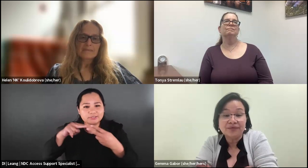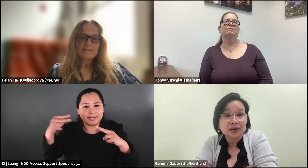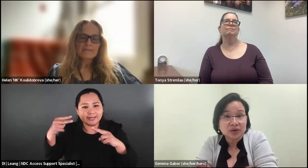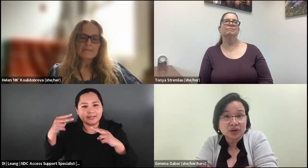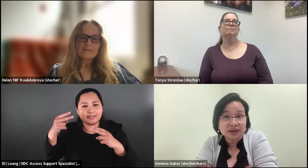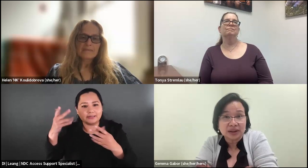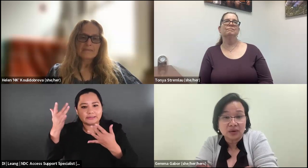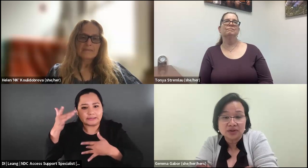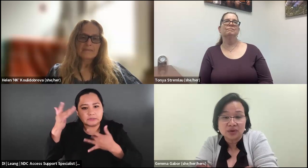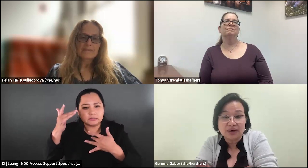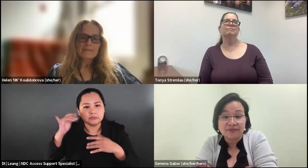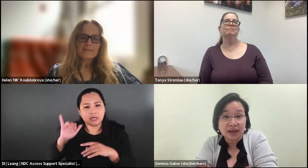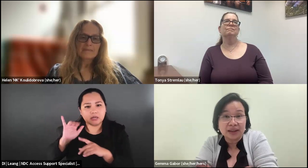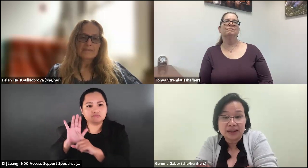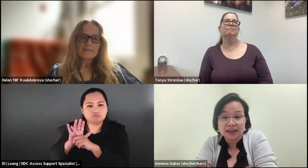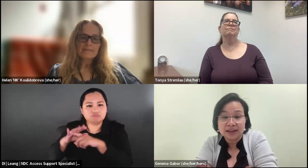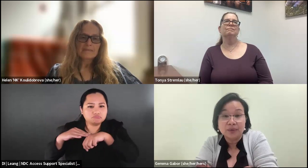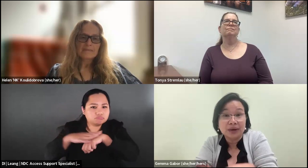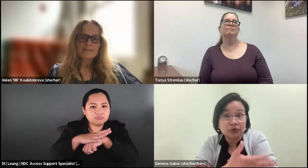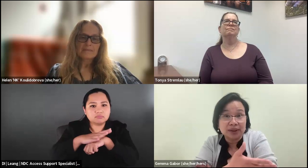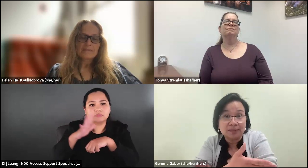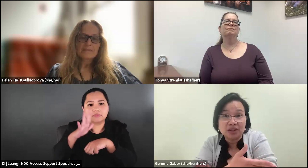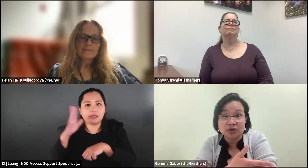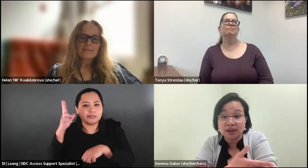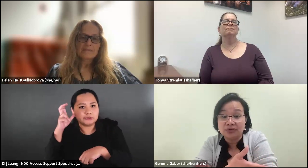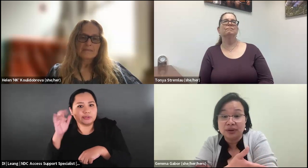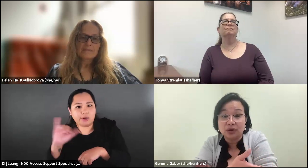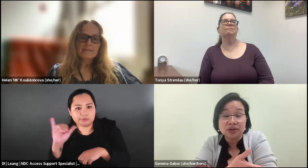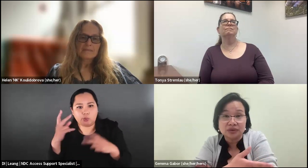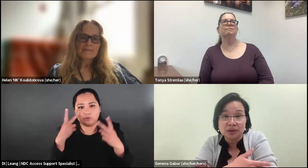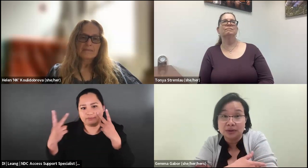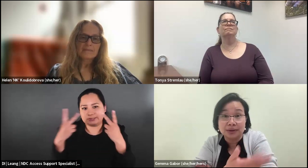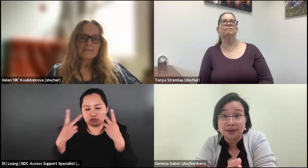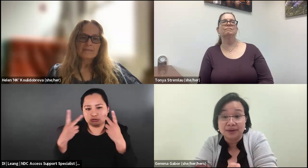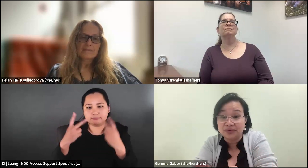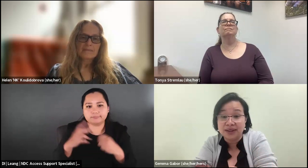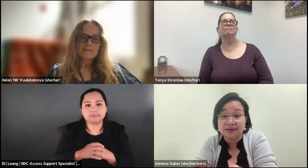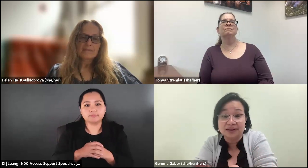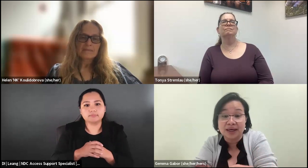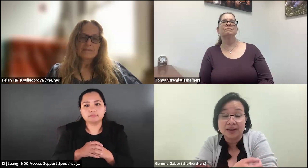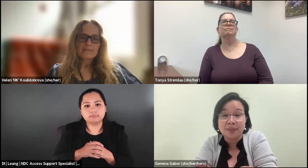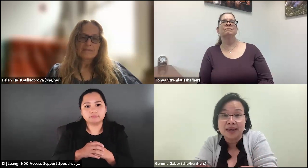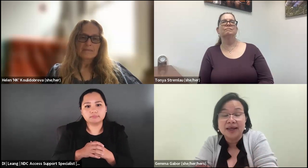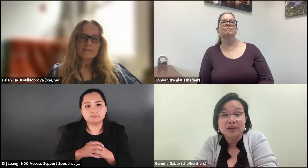Other factors that can also affect-- I've already mentioned the hearing loss, the degree and the type.